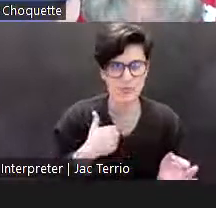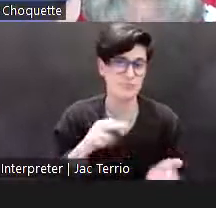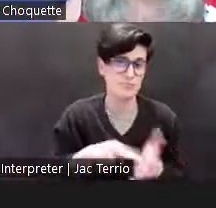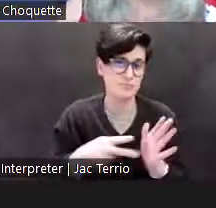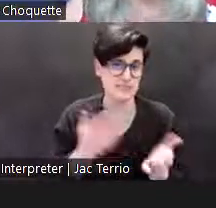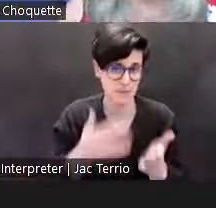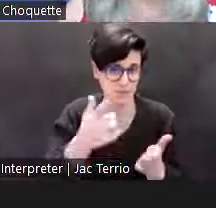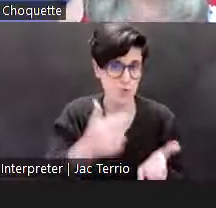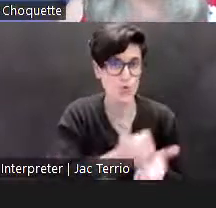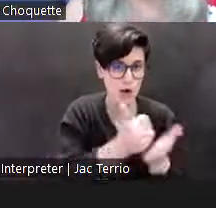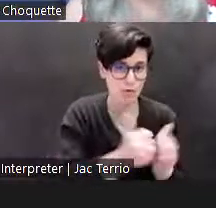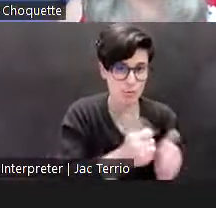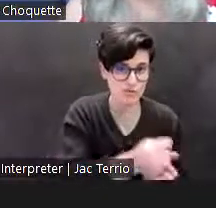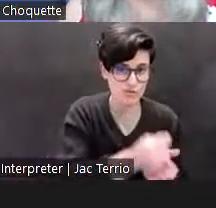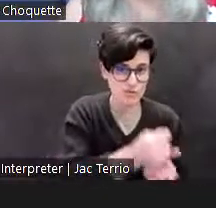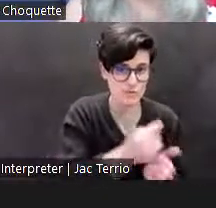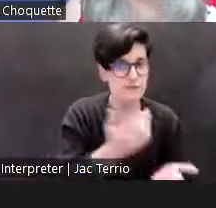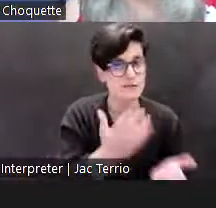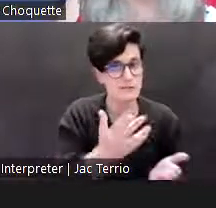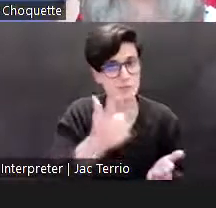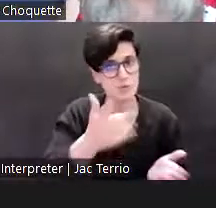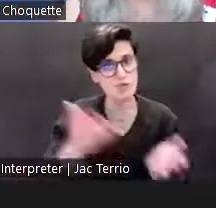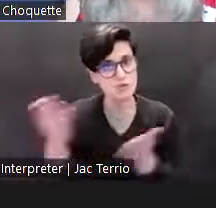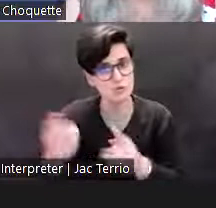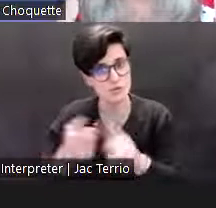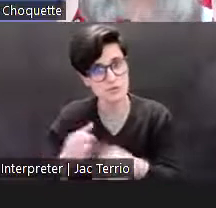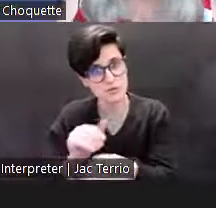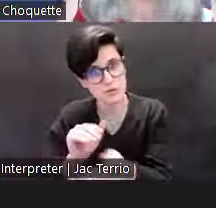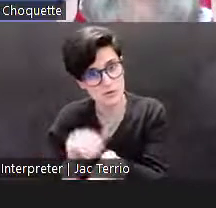It could mean taking the person to doctors offices, or it could mean just being with